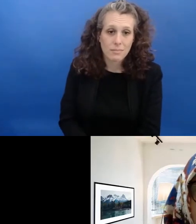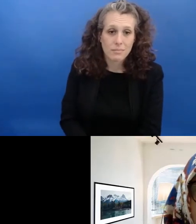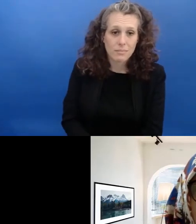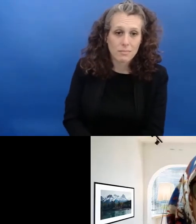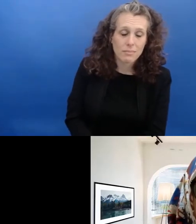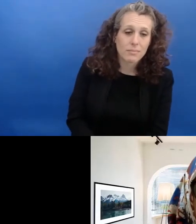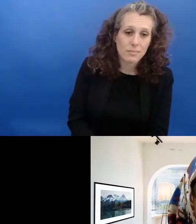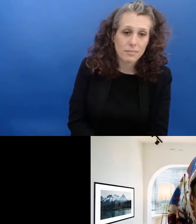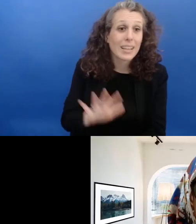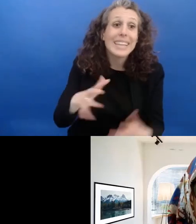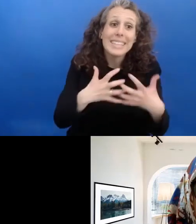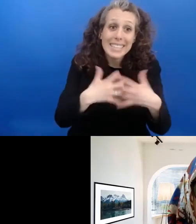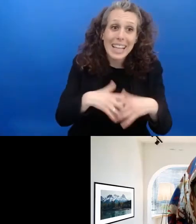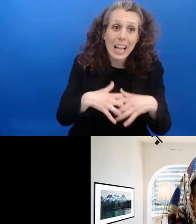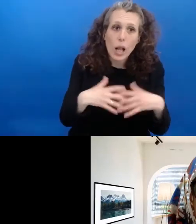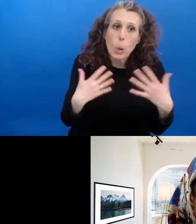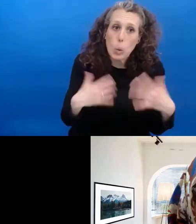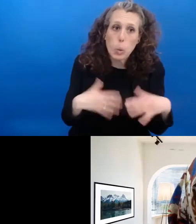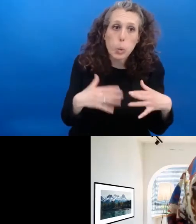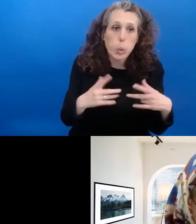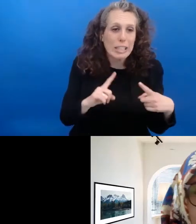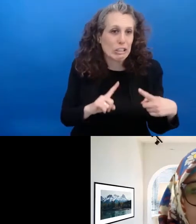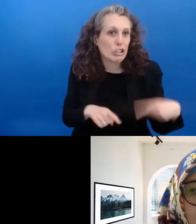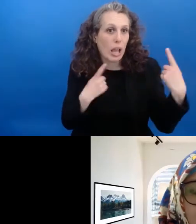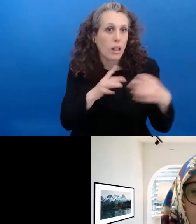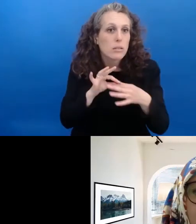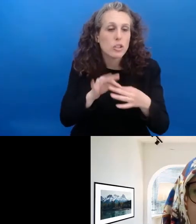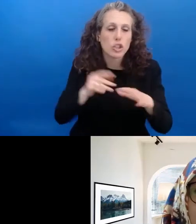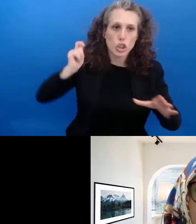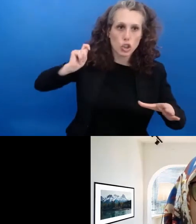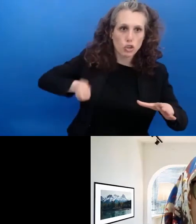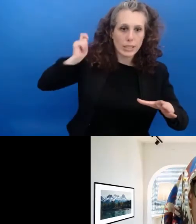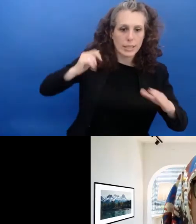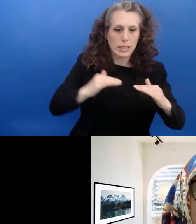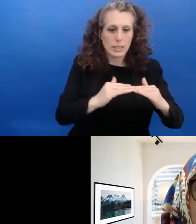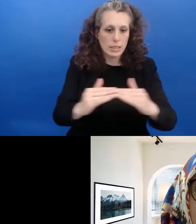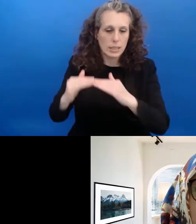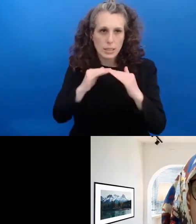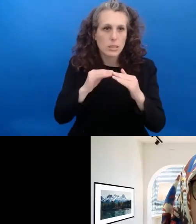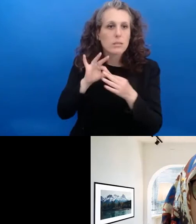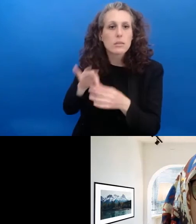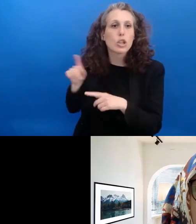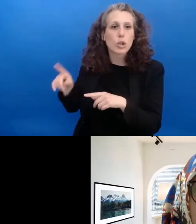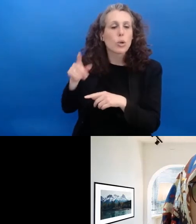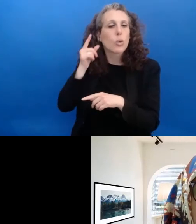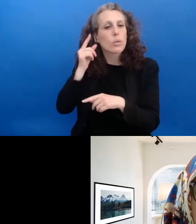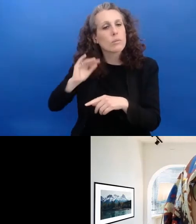during the panamic for access to justice for woman and girl with disability and also being